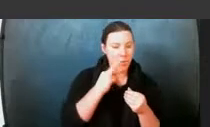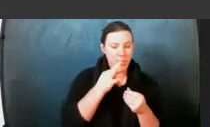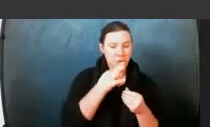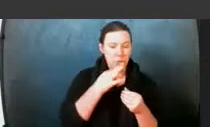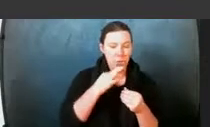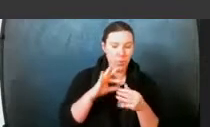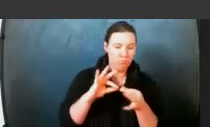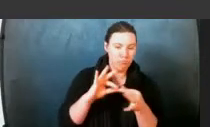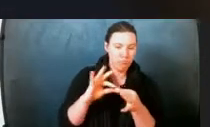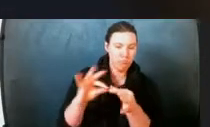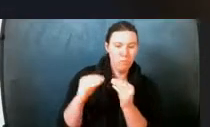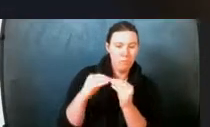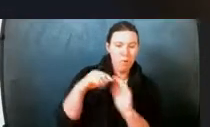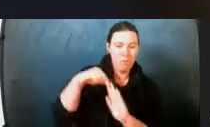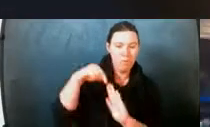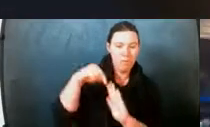on how to use Microsoft Teams?